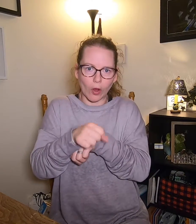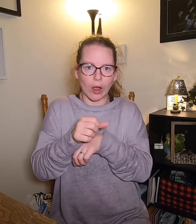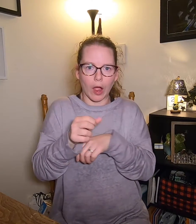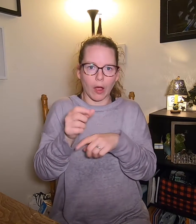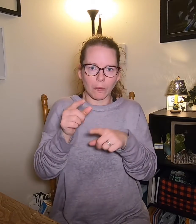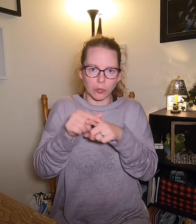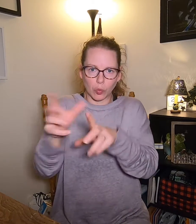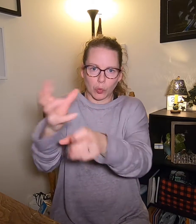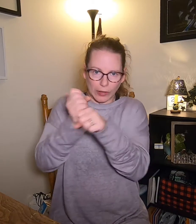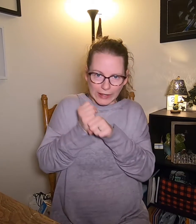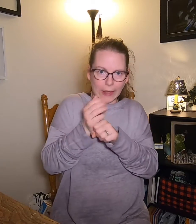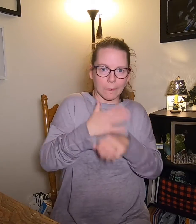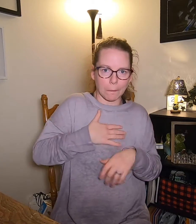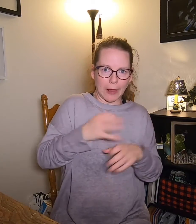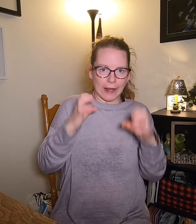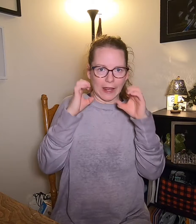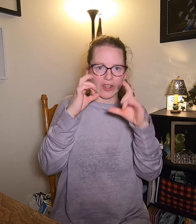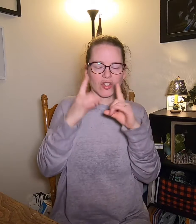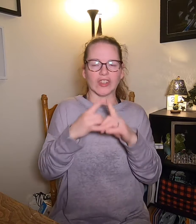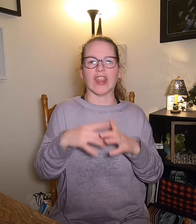to get my education